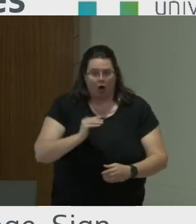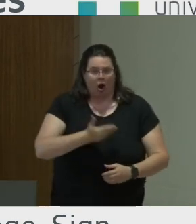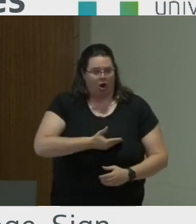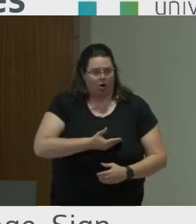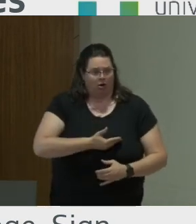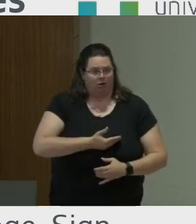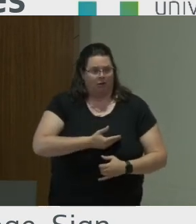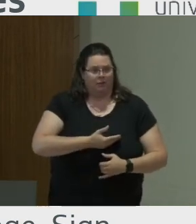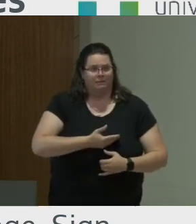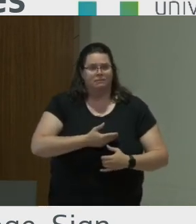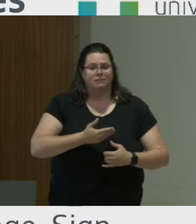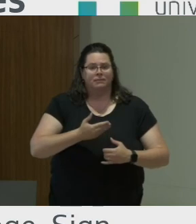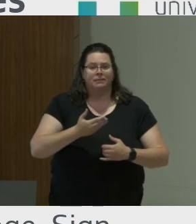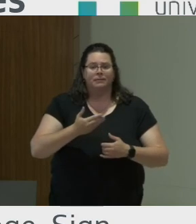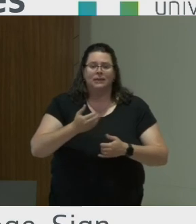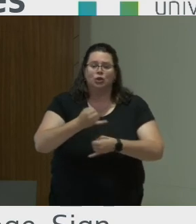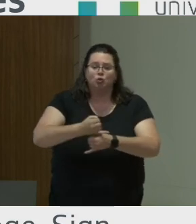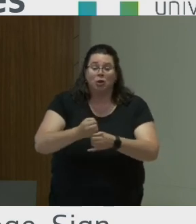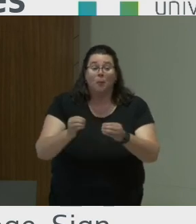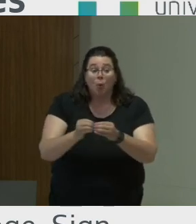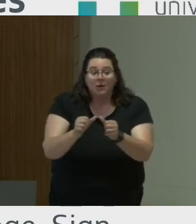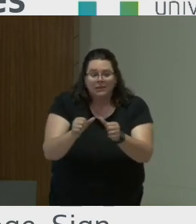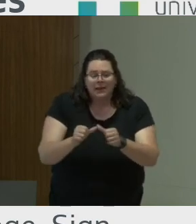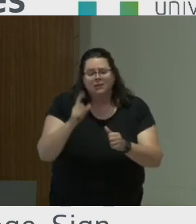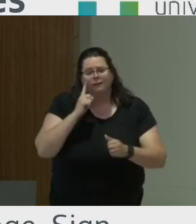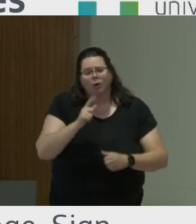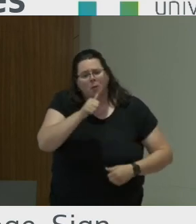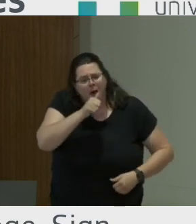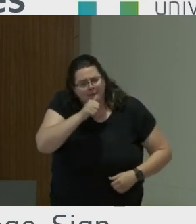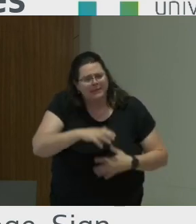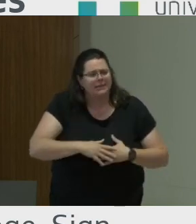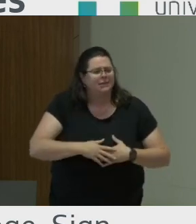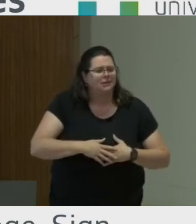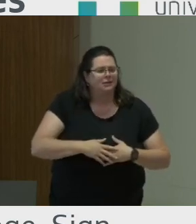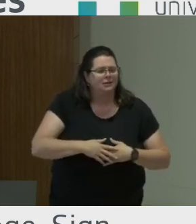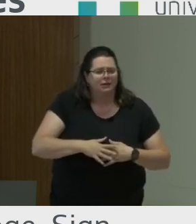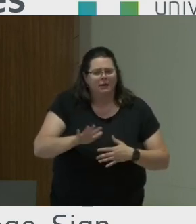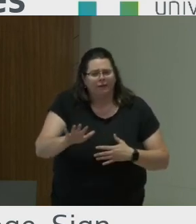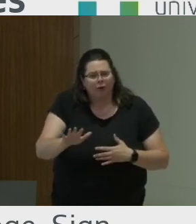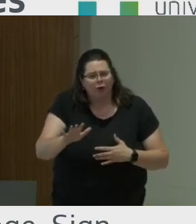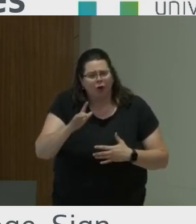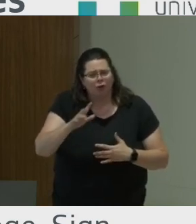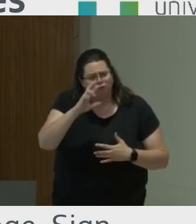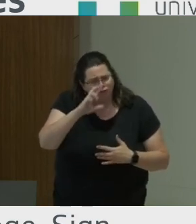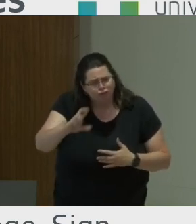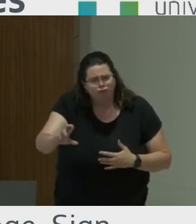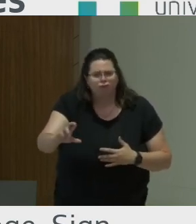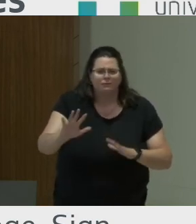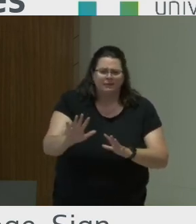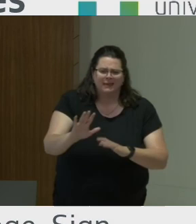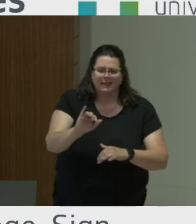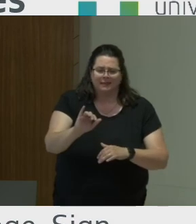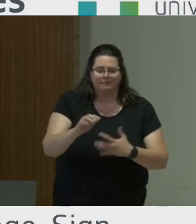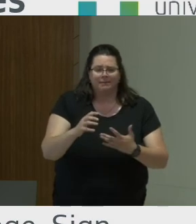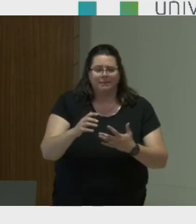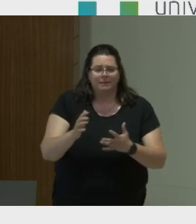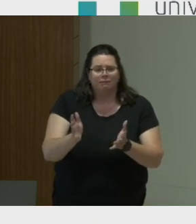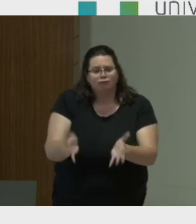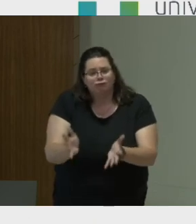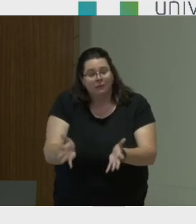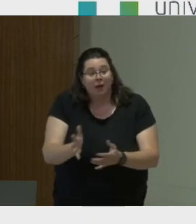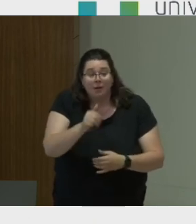more space for privacy and intimacy and an access to really talk in private situations.